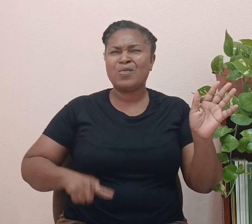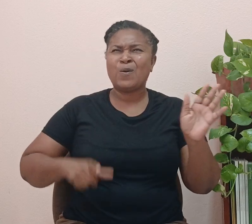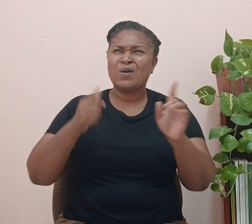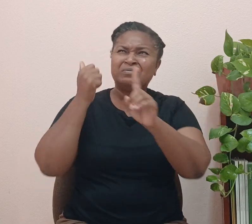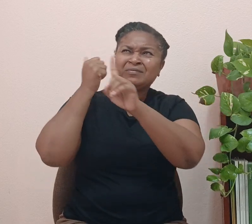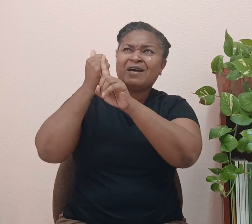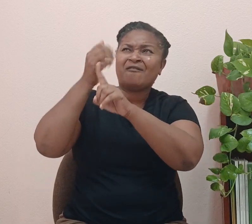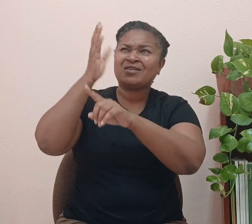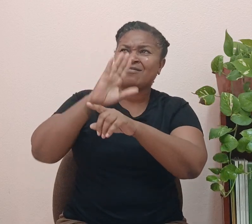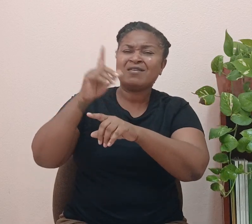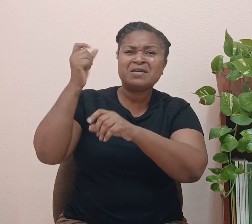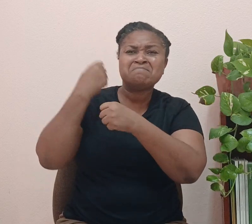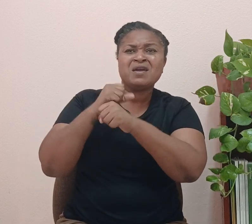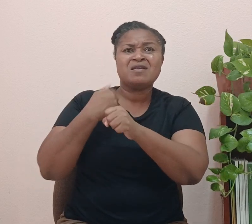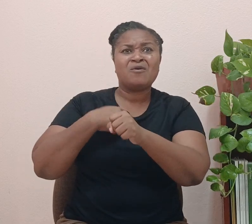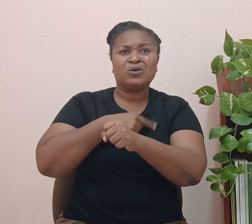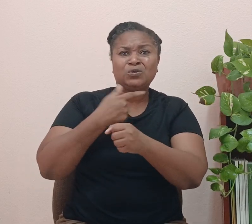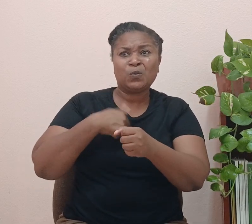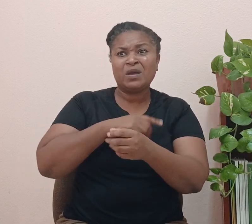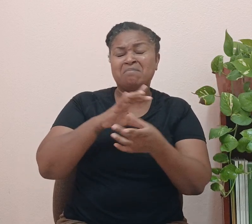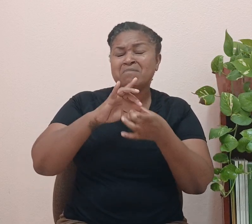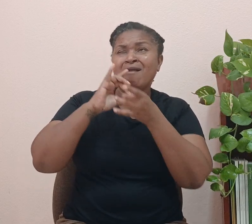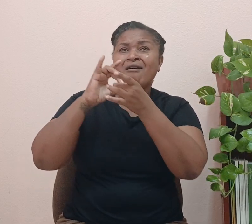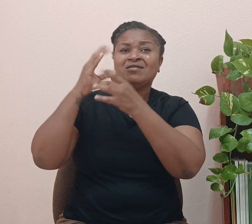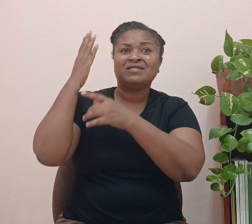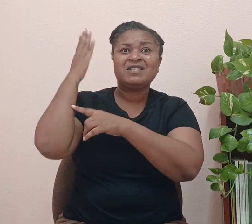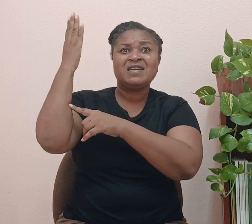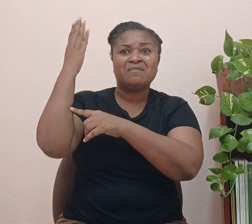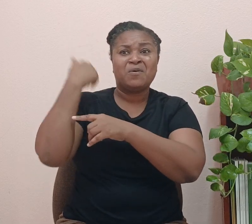he made us; we belong to him.[a] We are his people,